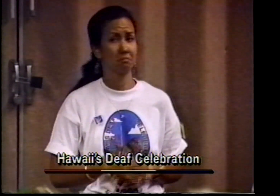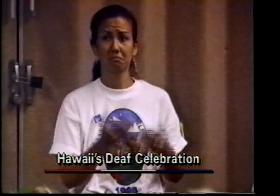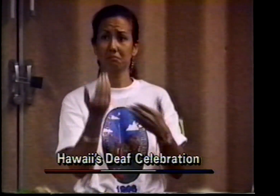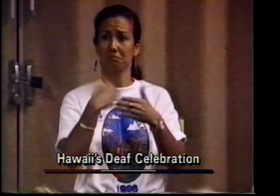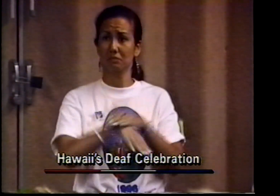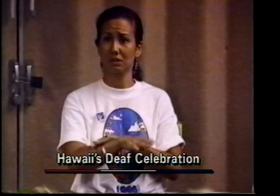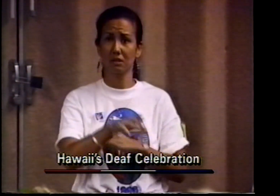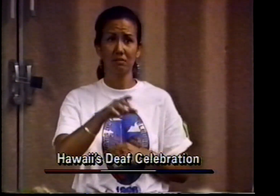silence.